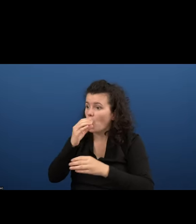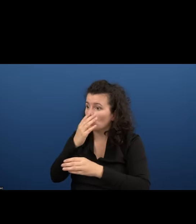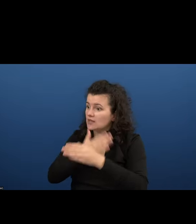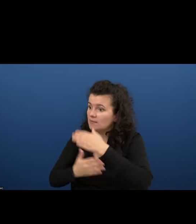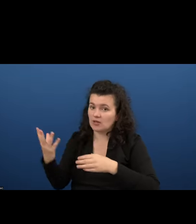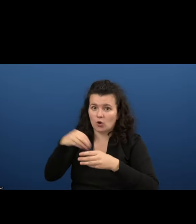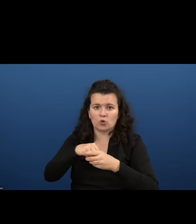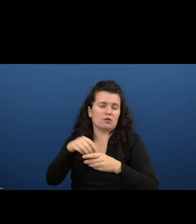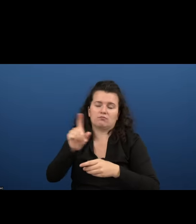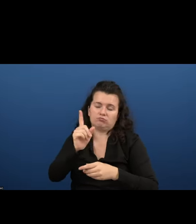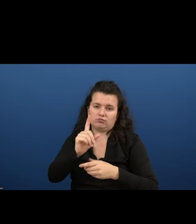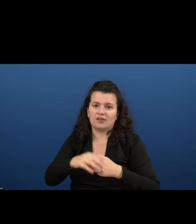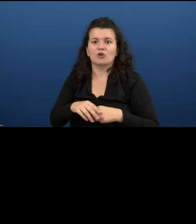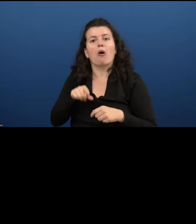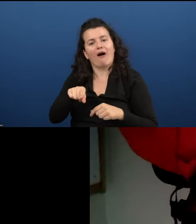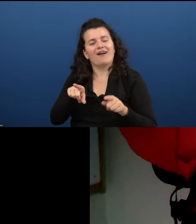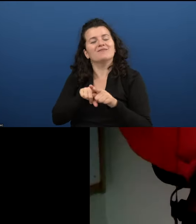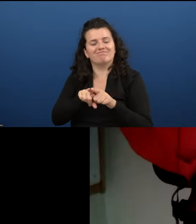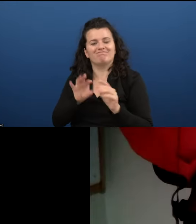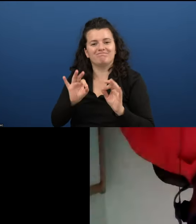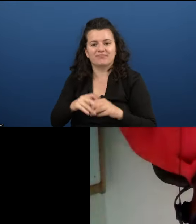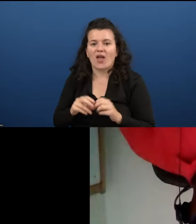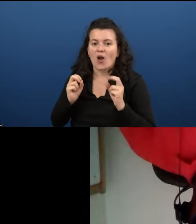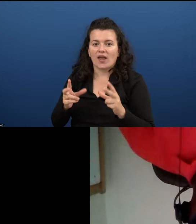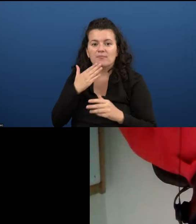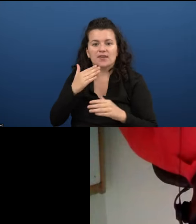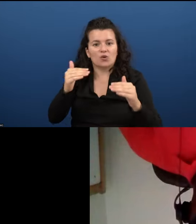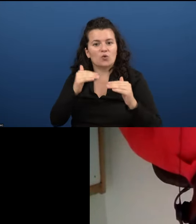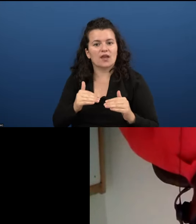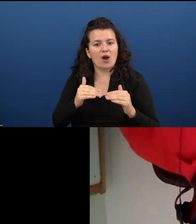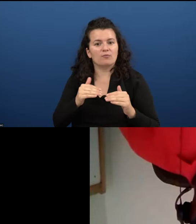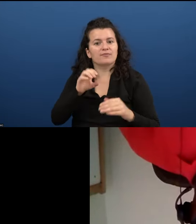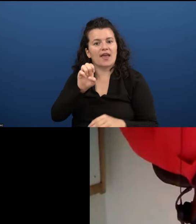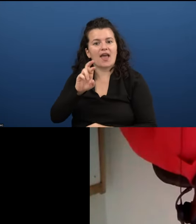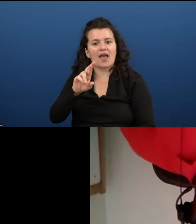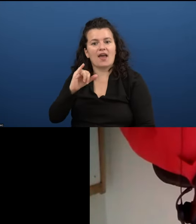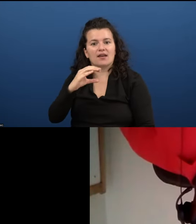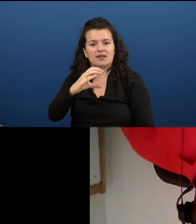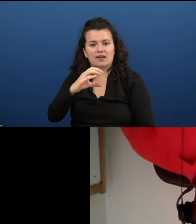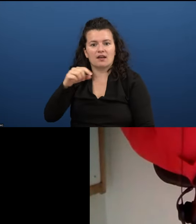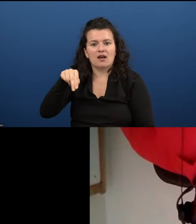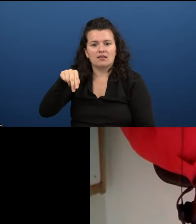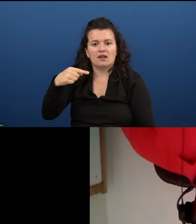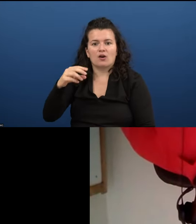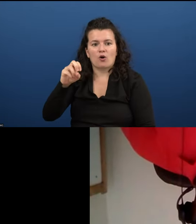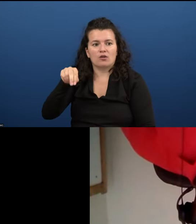Eric and Gandhi director at the UDBK united disabled persons of Kenya.